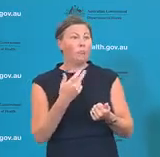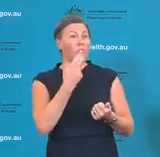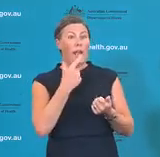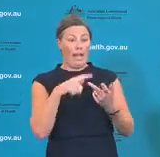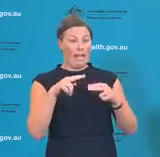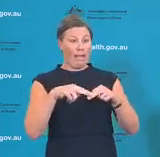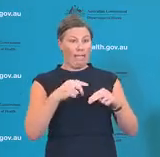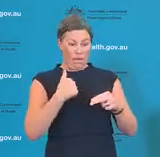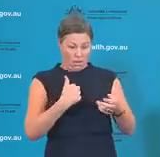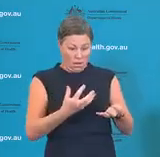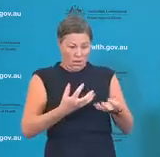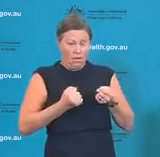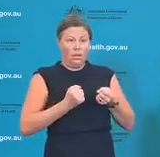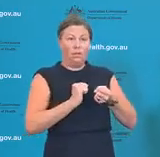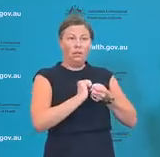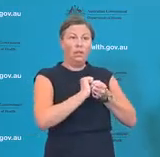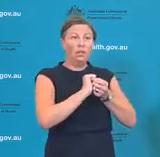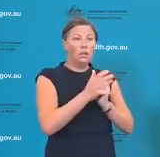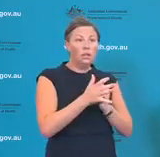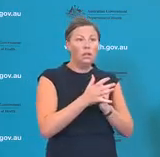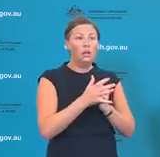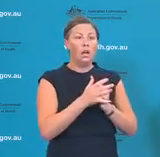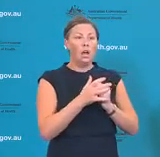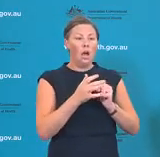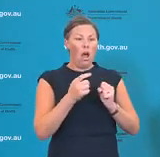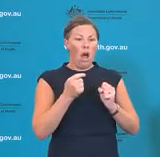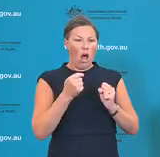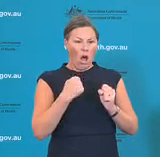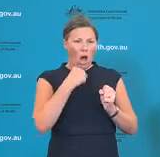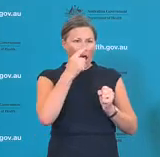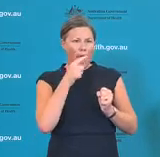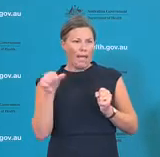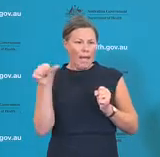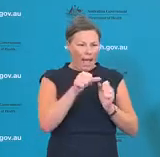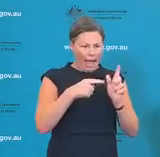quickly let other people know who have been in my proximity, or I would get to know